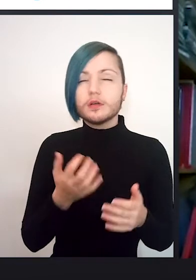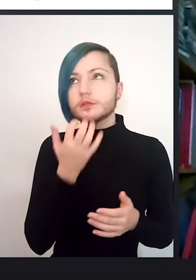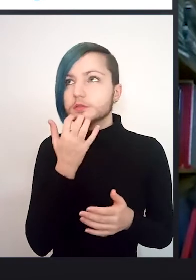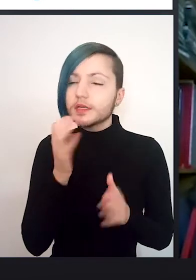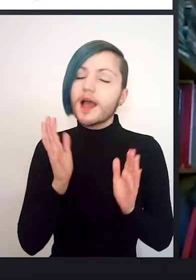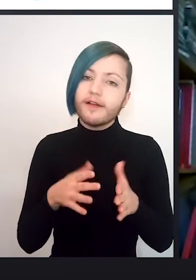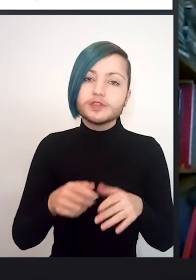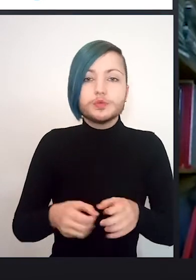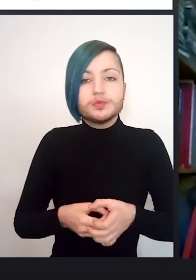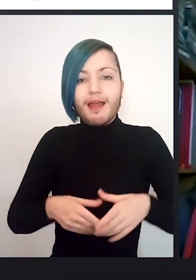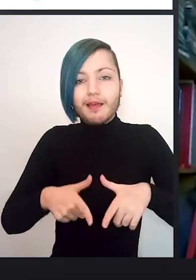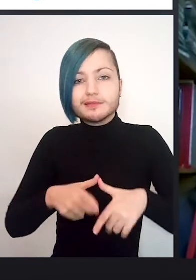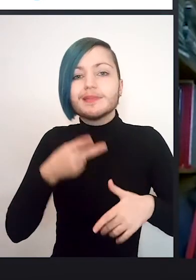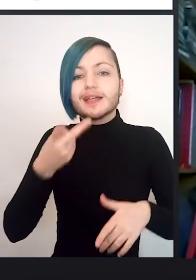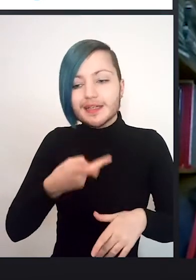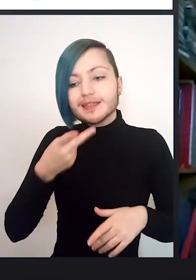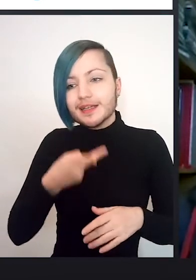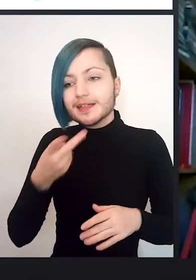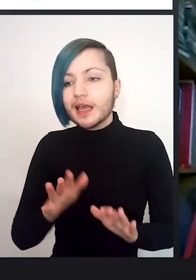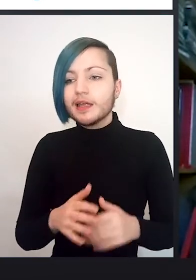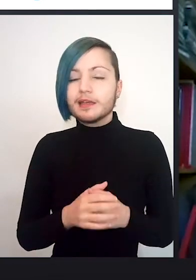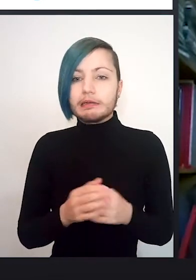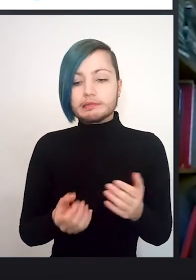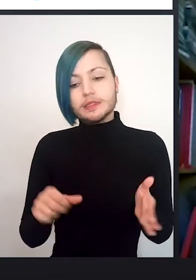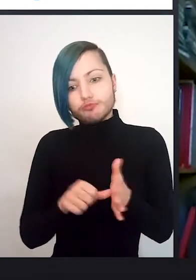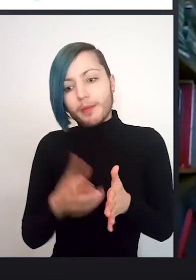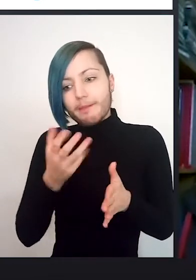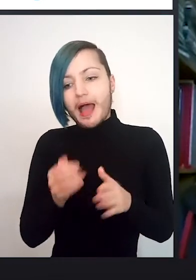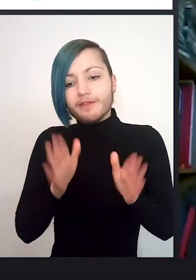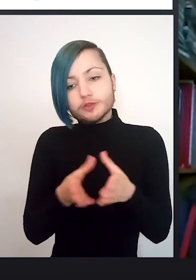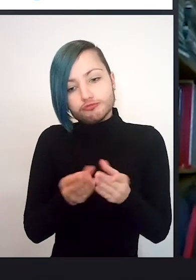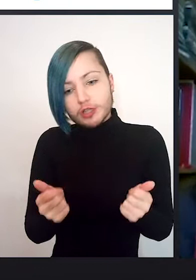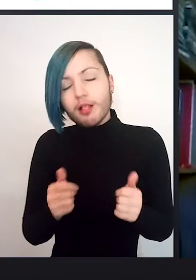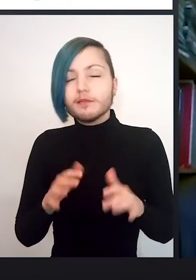dilation again, I got this sort of issue that I'm waiting to have resolved.